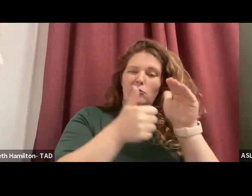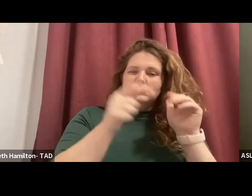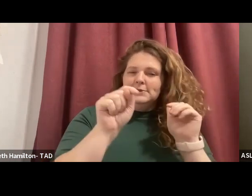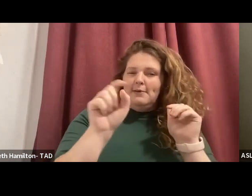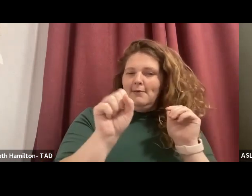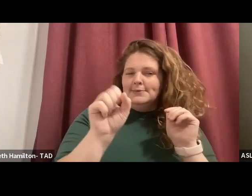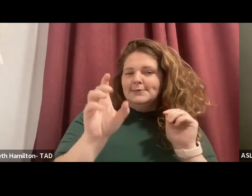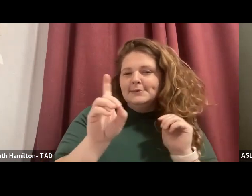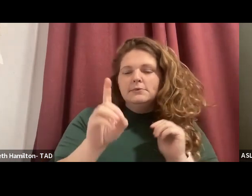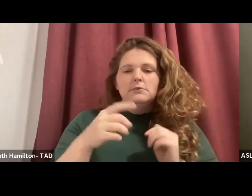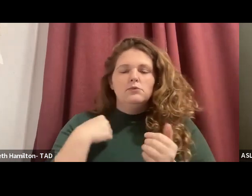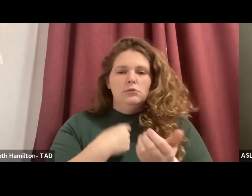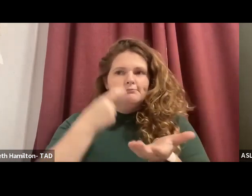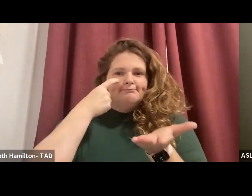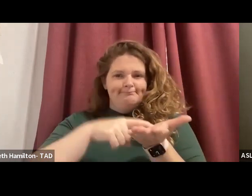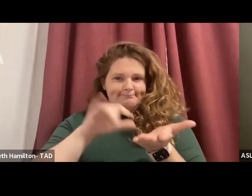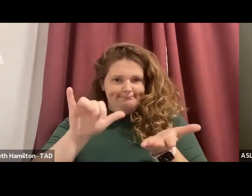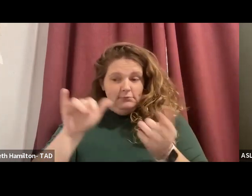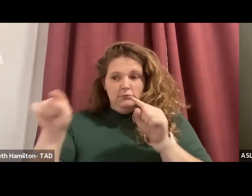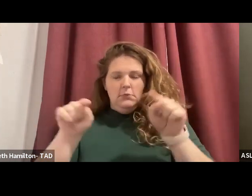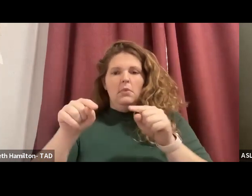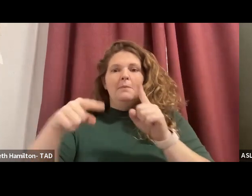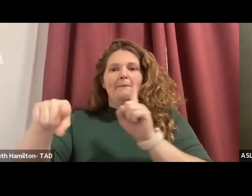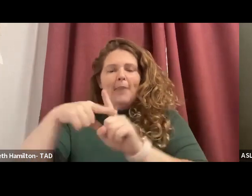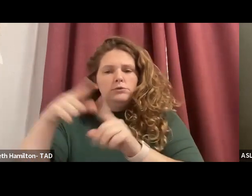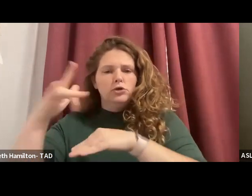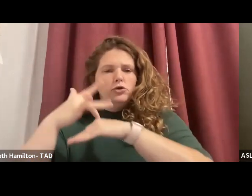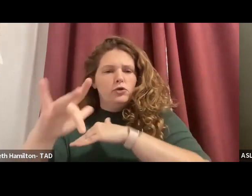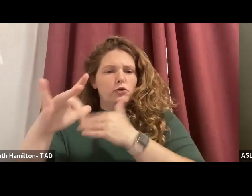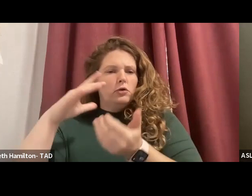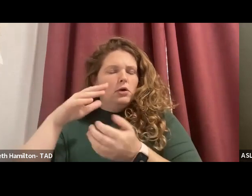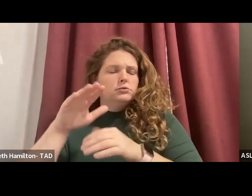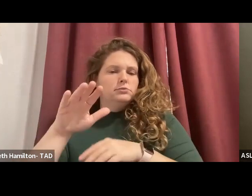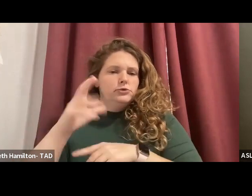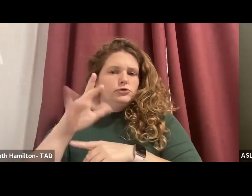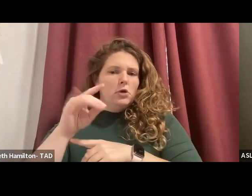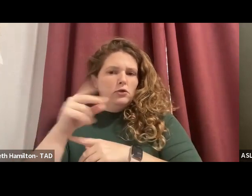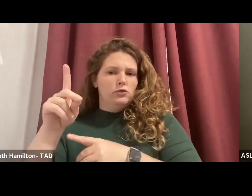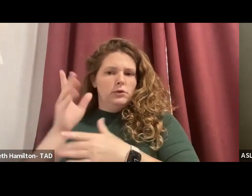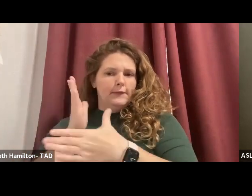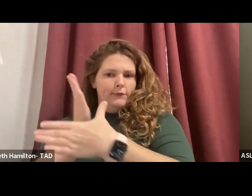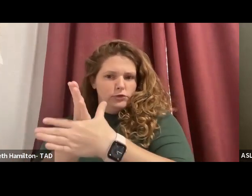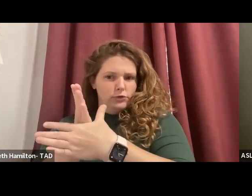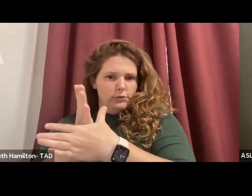early hearing intervention is able to provide services on a statewide